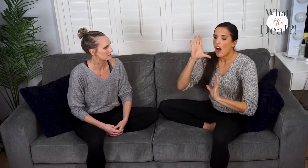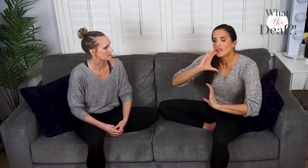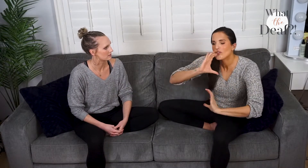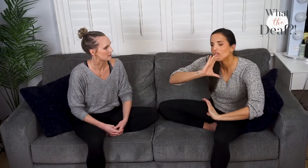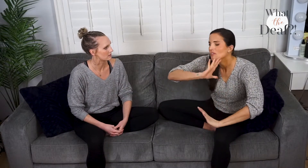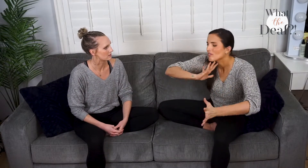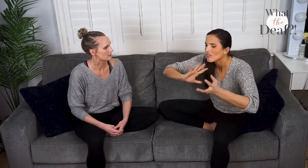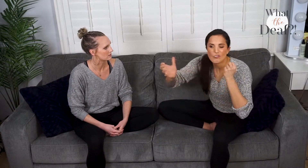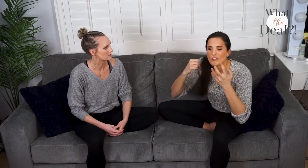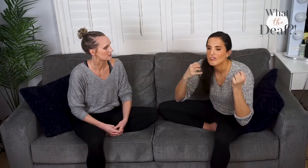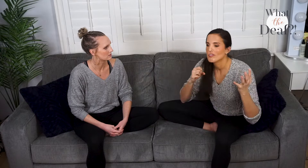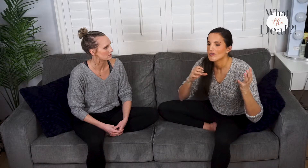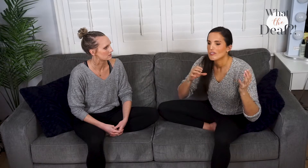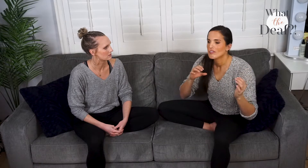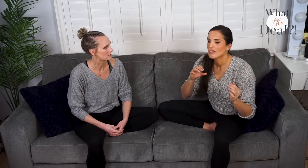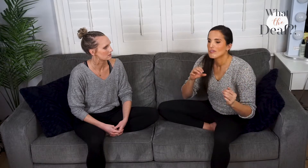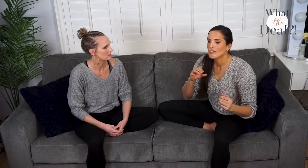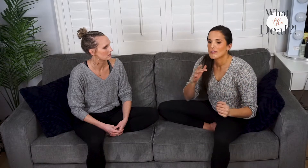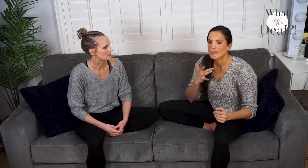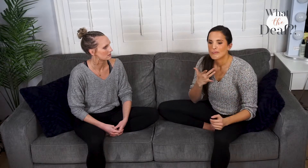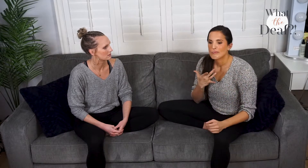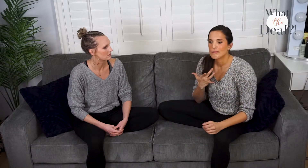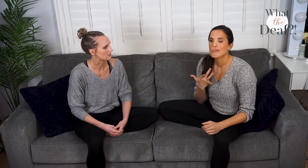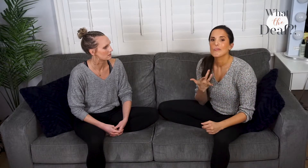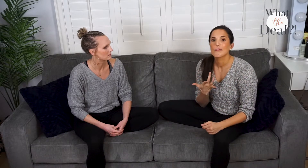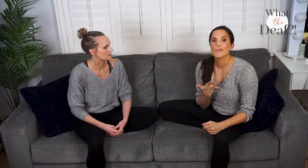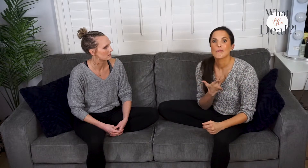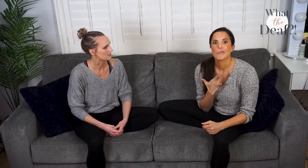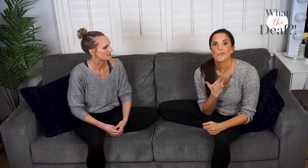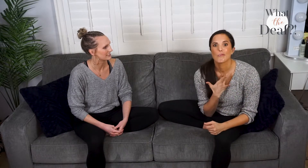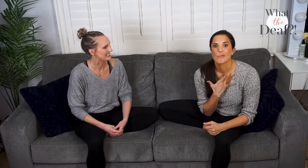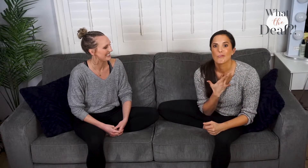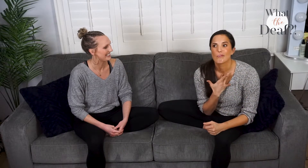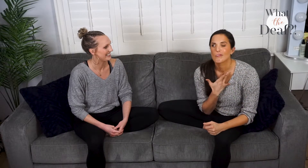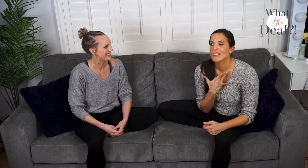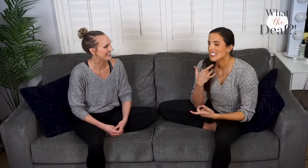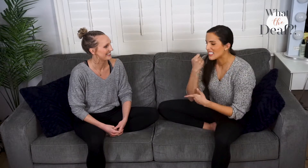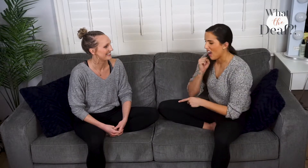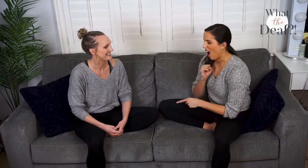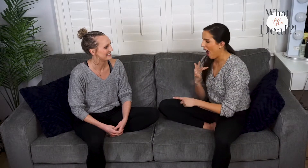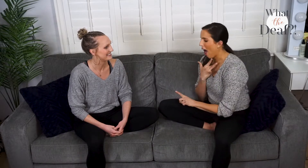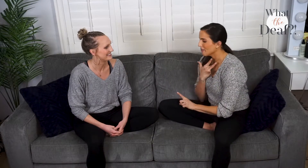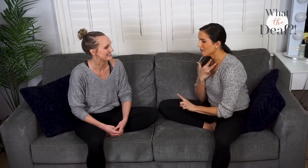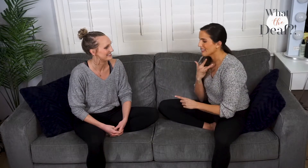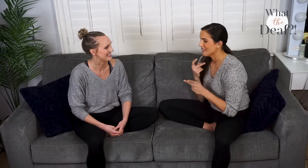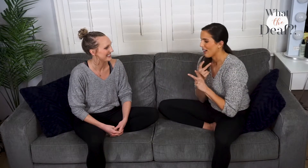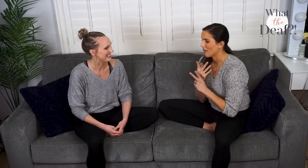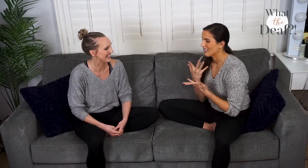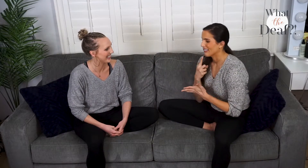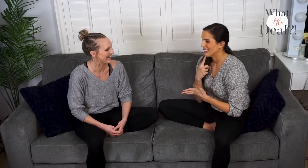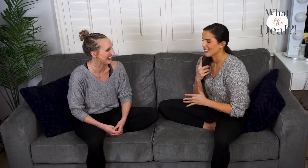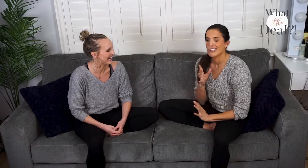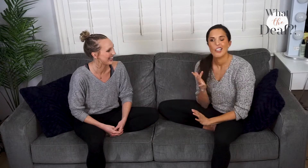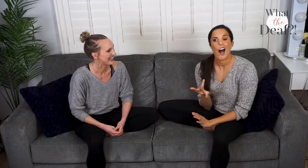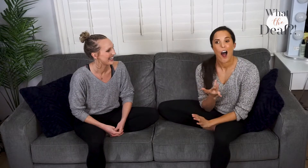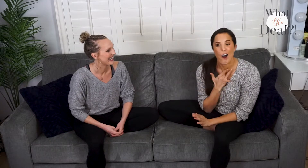And we started looking and uh-oh wait, wait. Sarah, future Sarah who's voicing over?